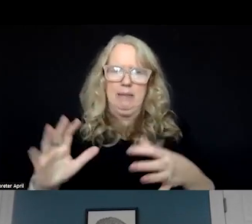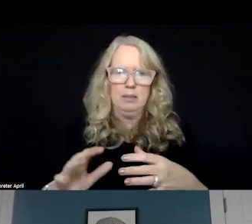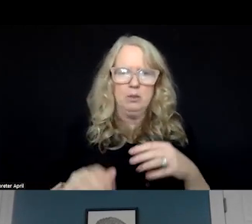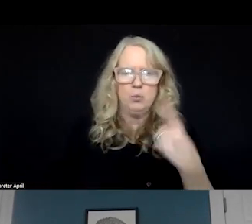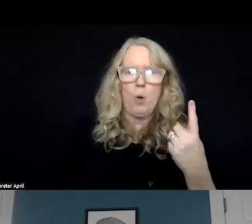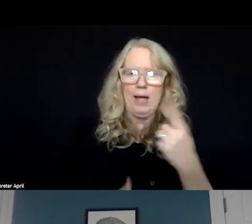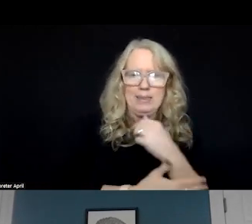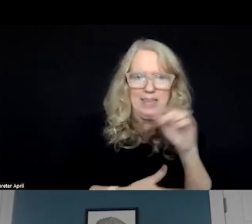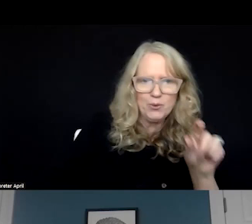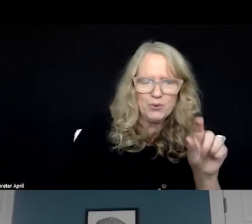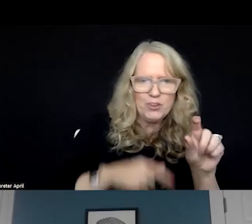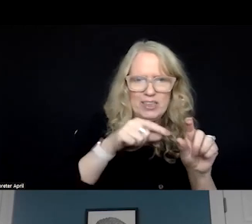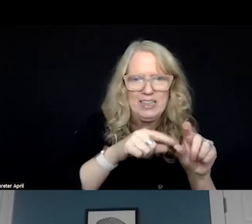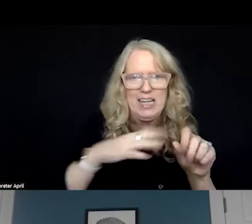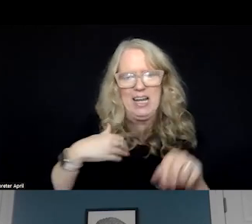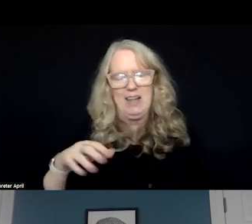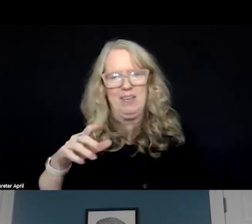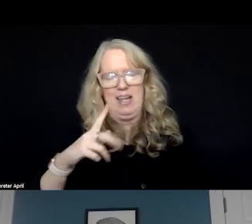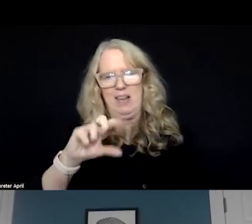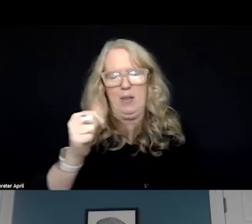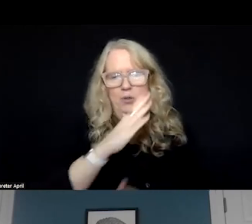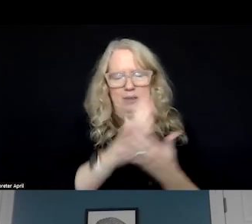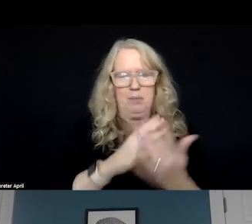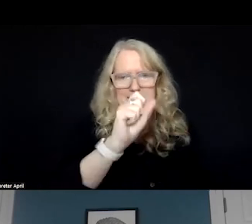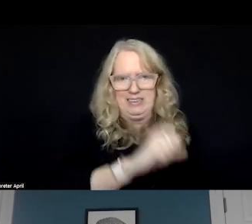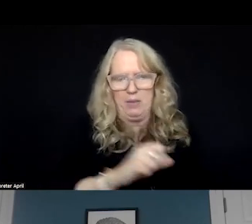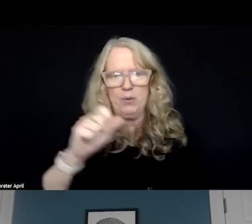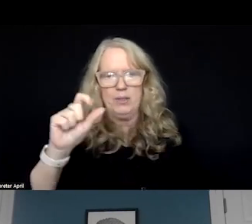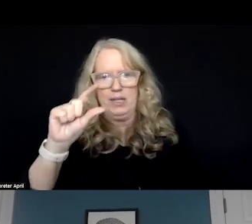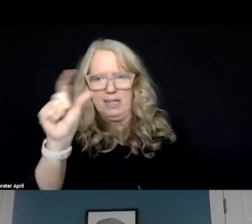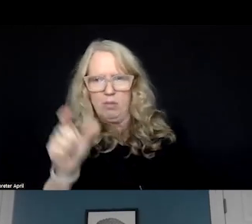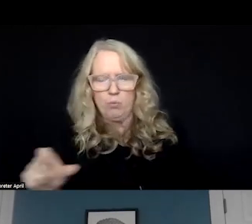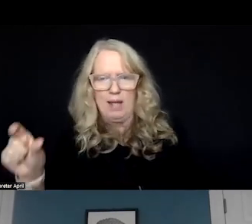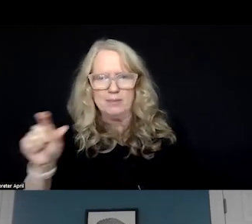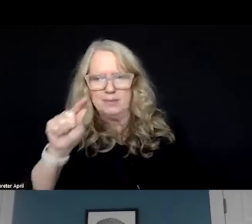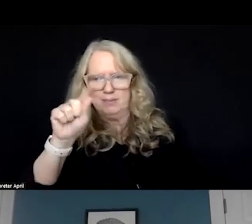DOWN AT THE SOUTHERN PART OF THE STATE AND THE REST IS IN